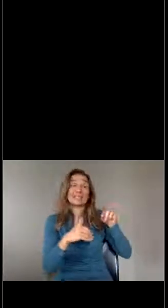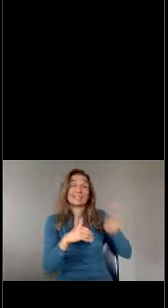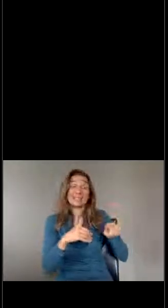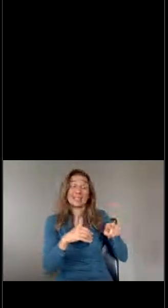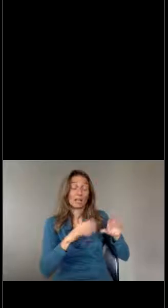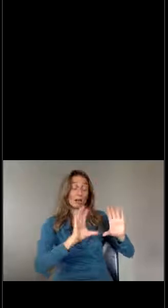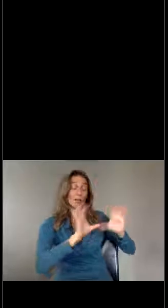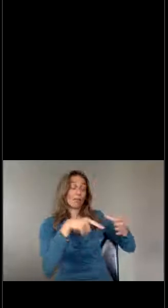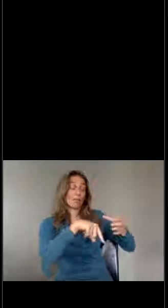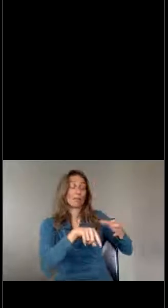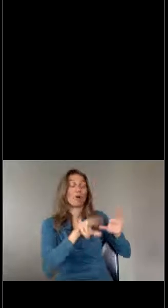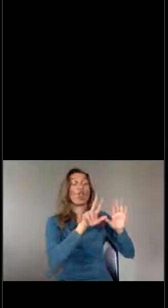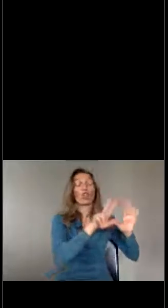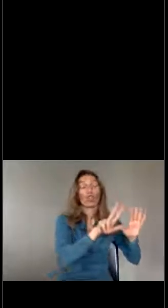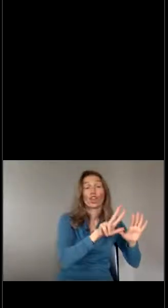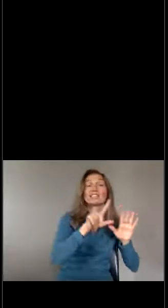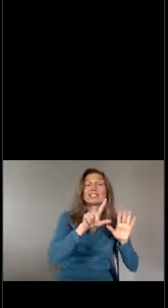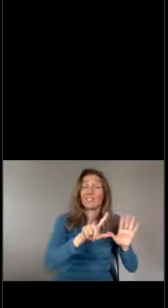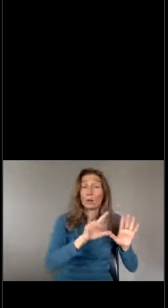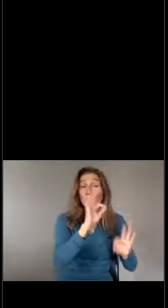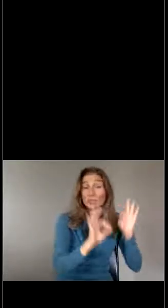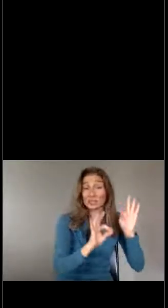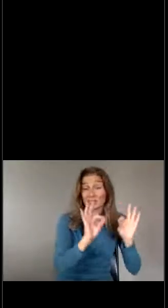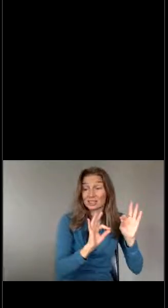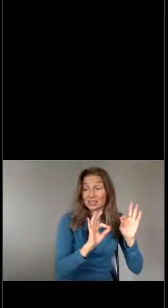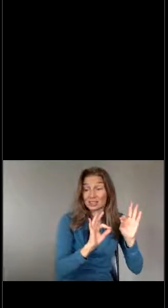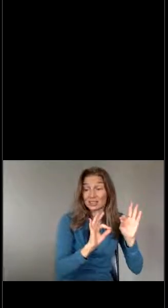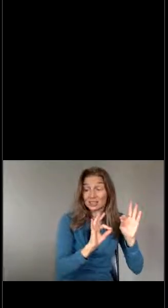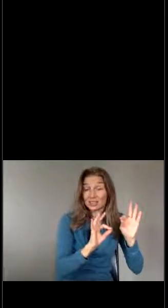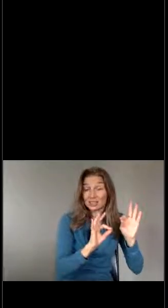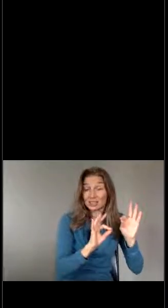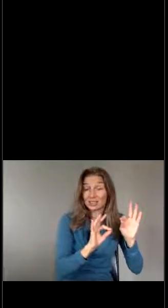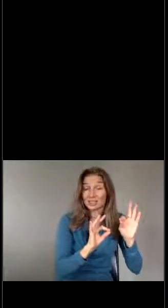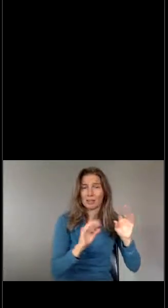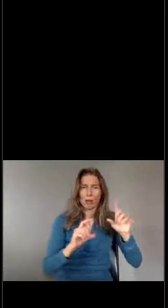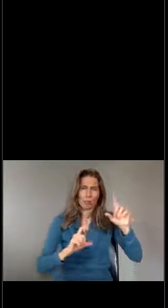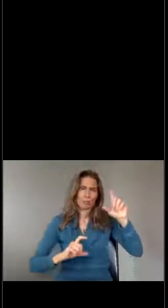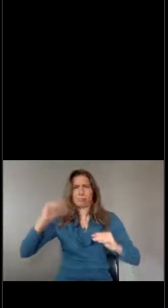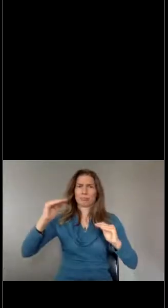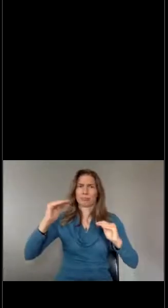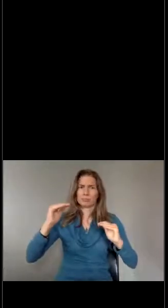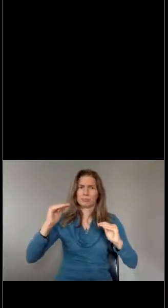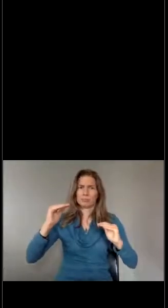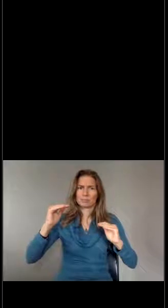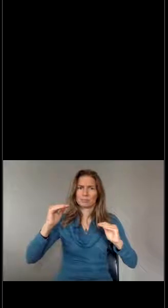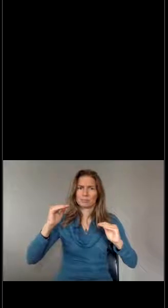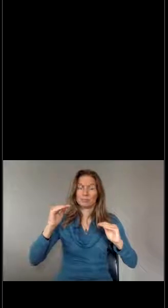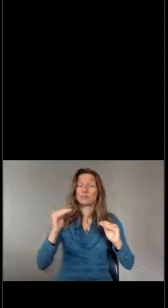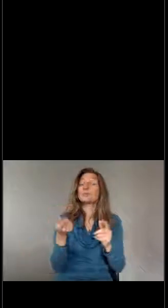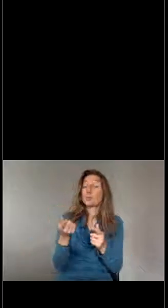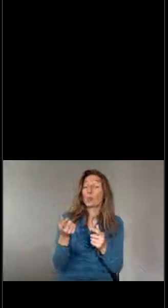That's a big jump. What is important to note is that these are the costs that households were spending on.